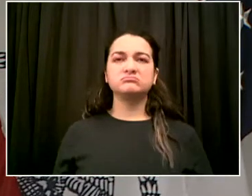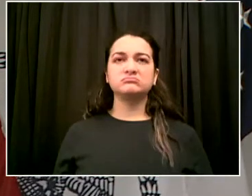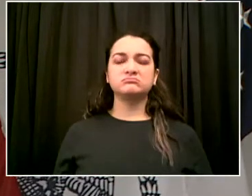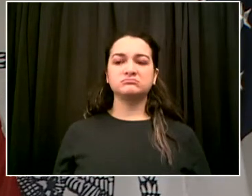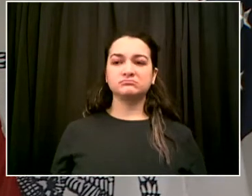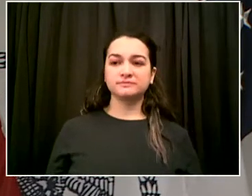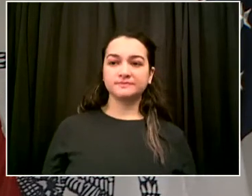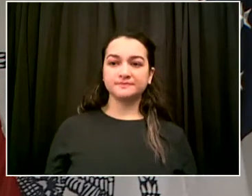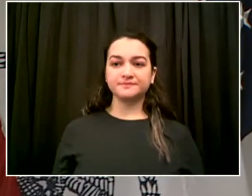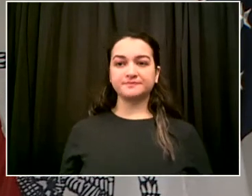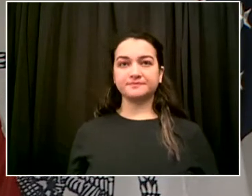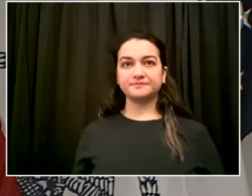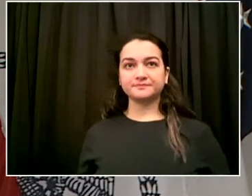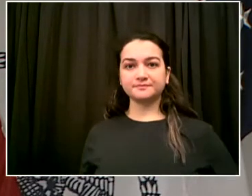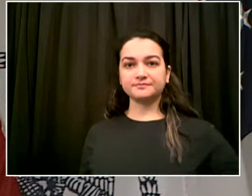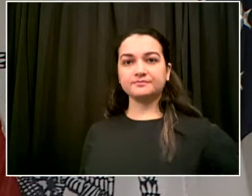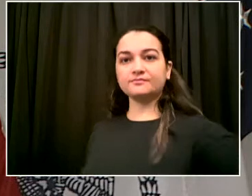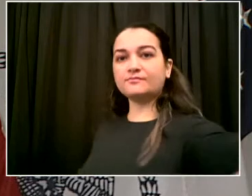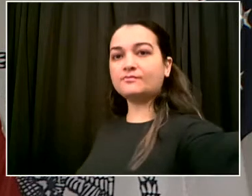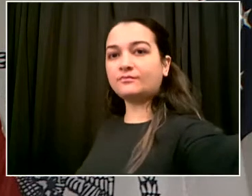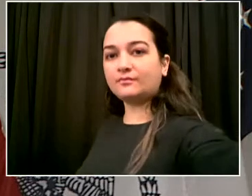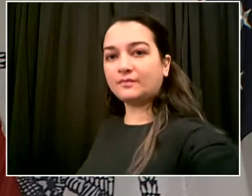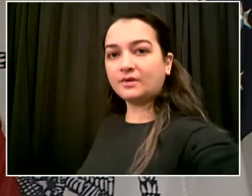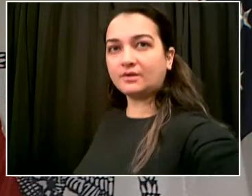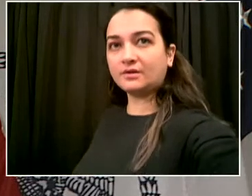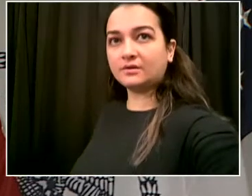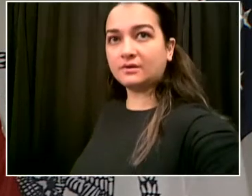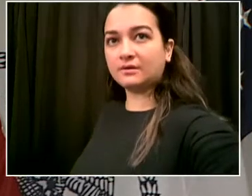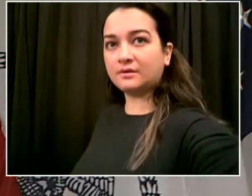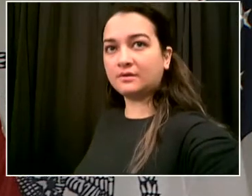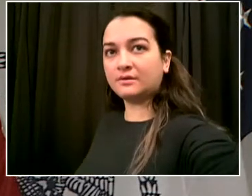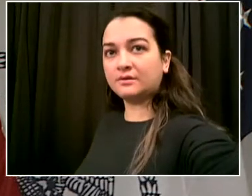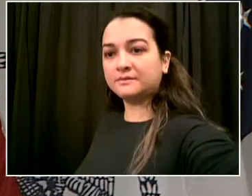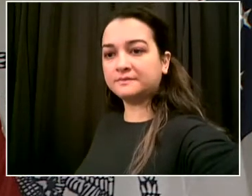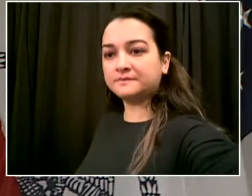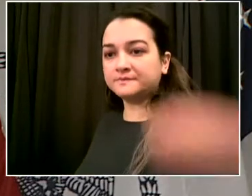REMEMBER A FEW YEARS AGO WEALTLT PHYEOPLE GOT A VAST TAX CUT. ITIT MAKEKE SSESESE